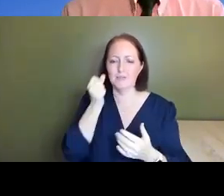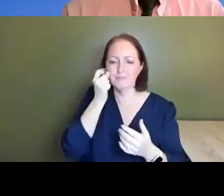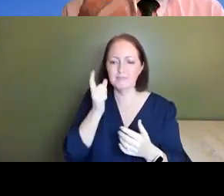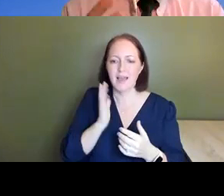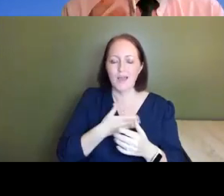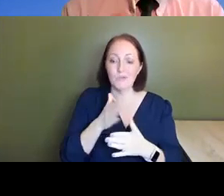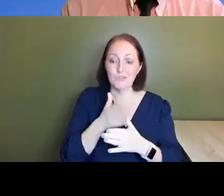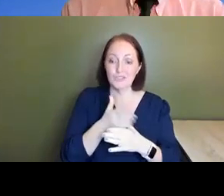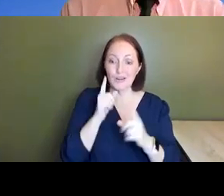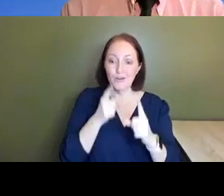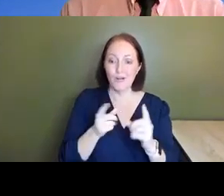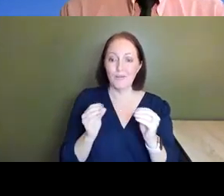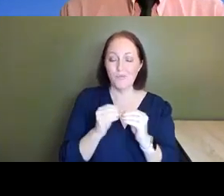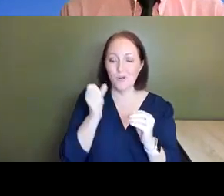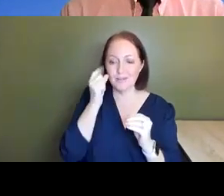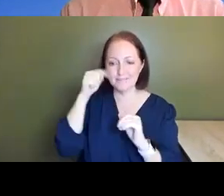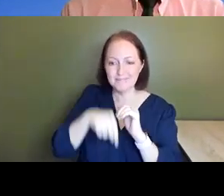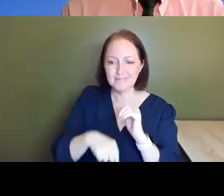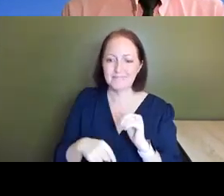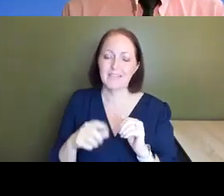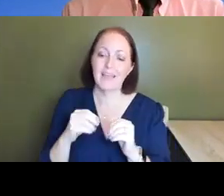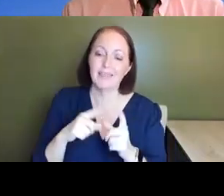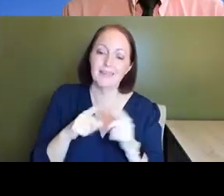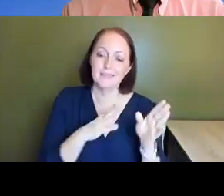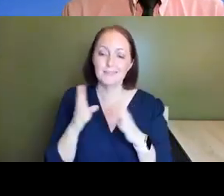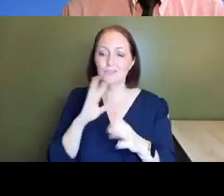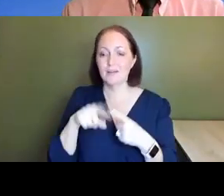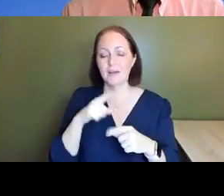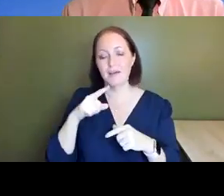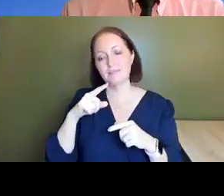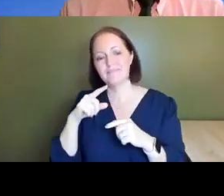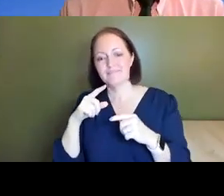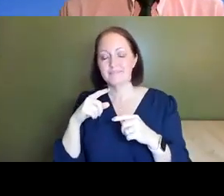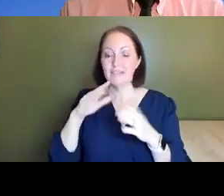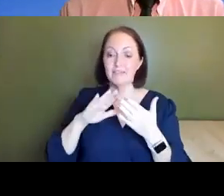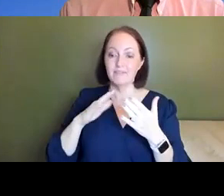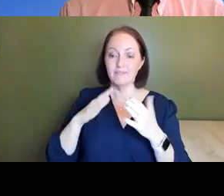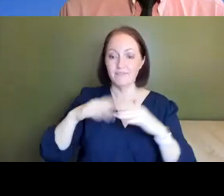goal more. And then dive into the role of various community agencies and others you